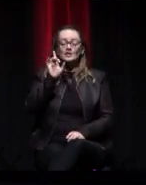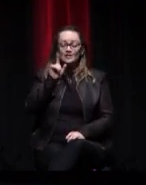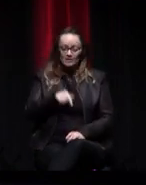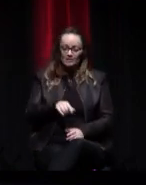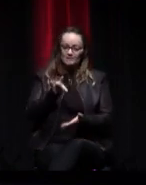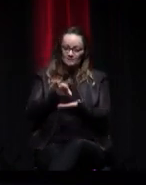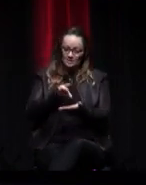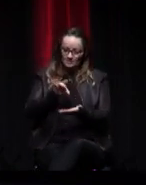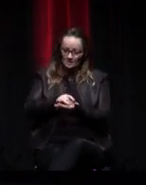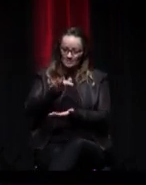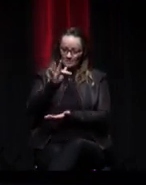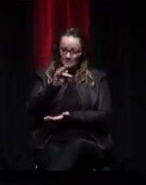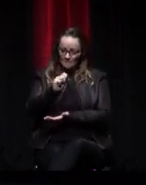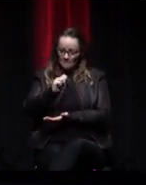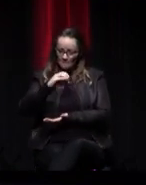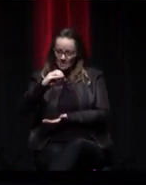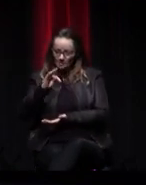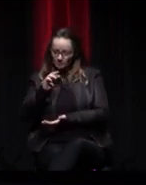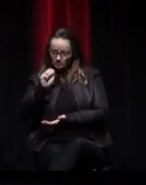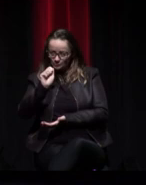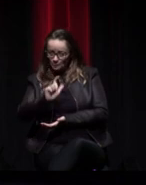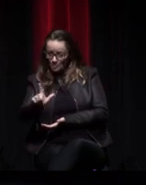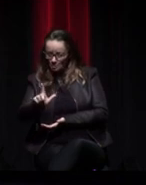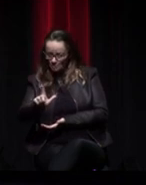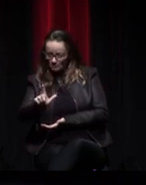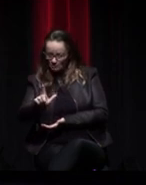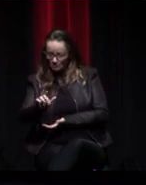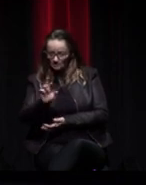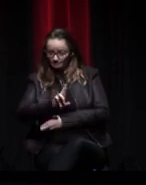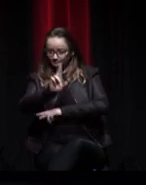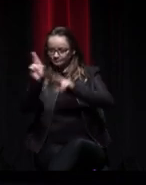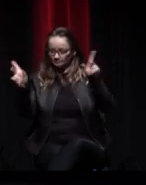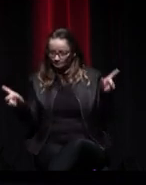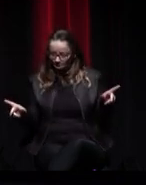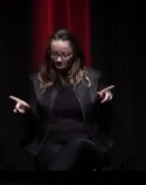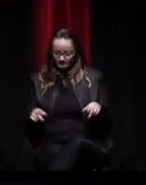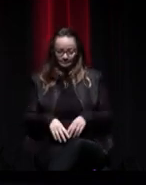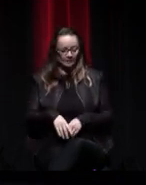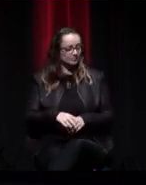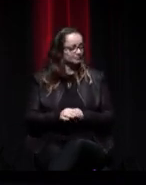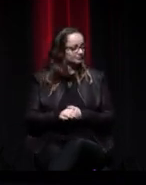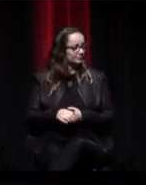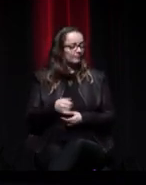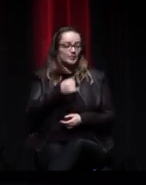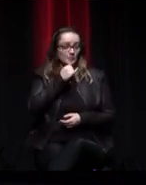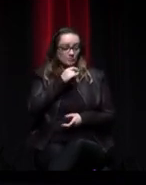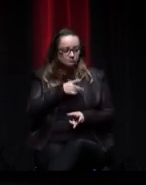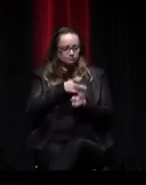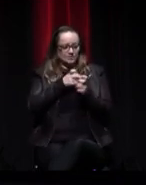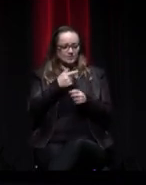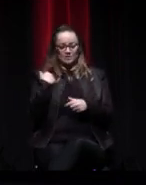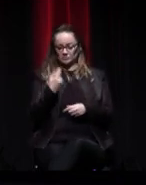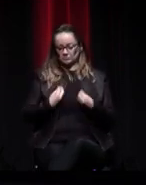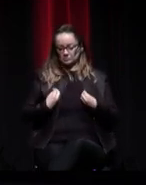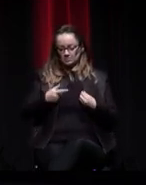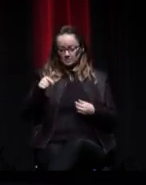The factual truth is woven of simple things, like the realization that we're here at this time,